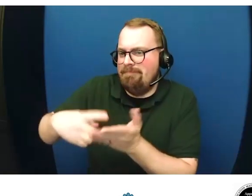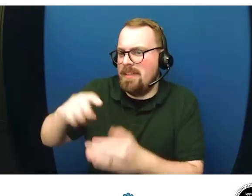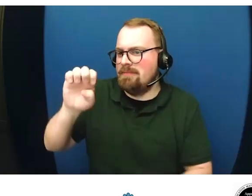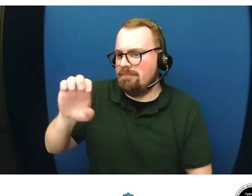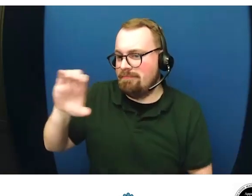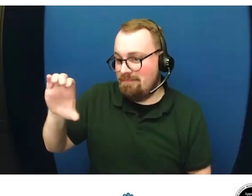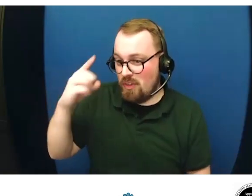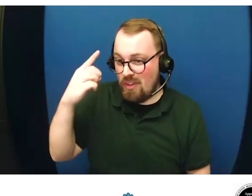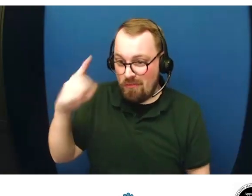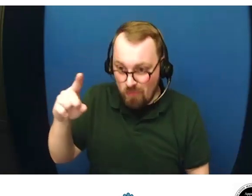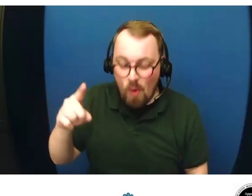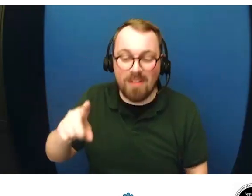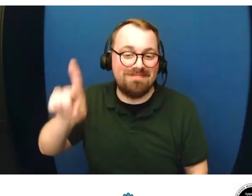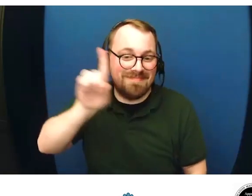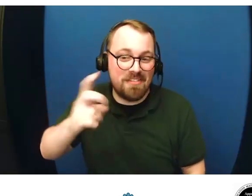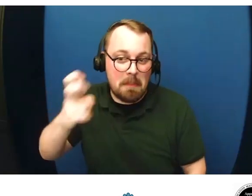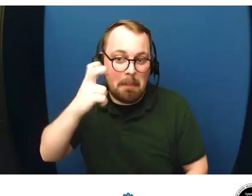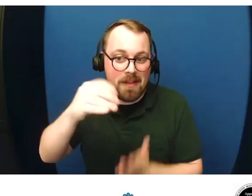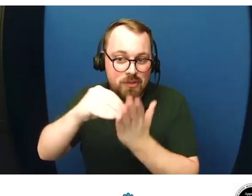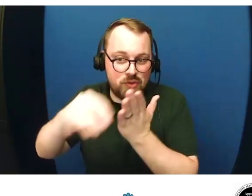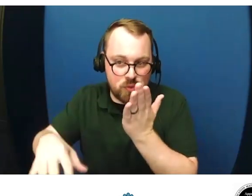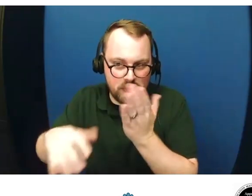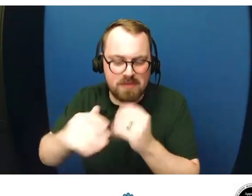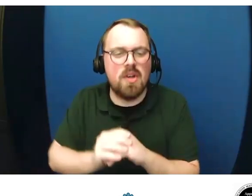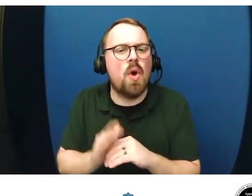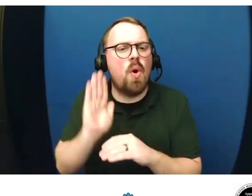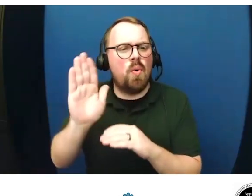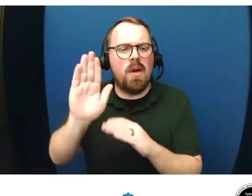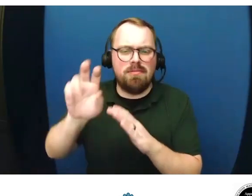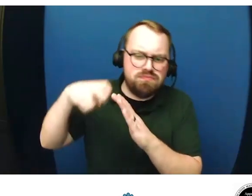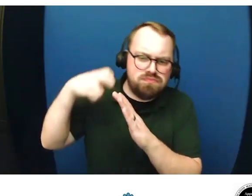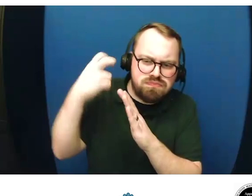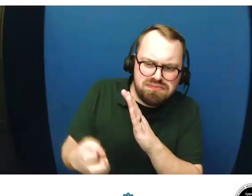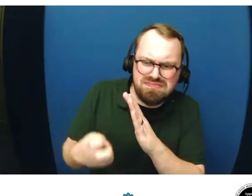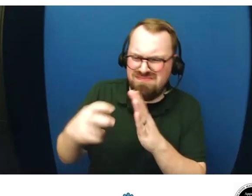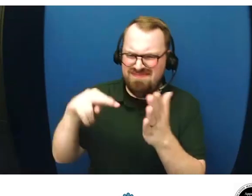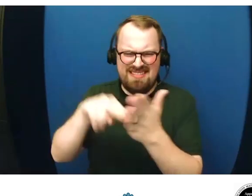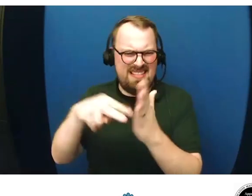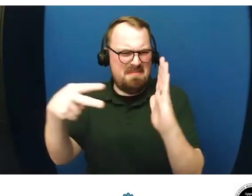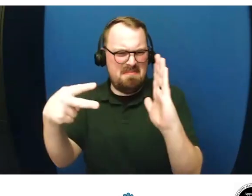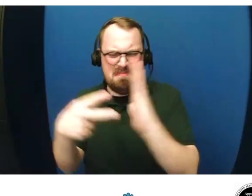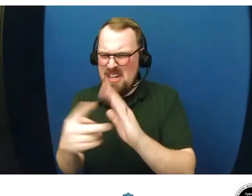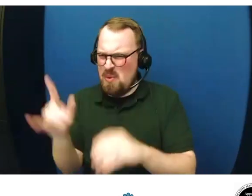Students Who Are Deafblind" today, and we'll dive into what that means and what that looks like